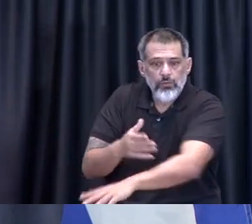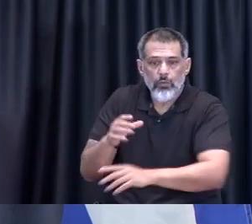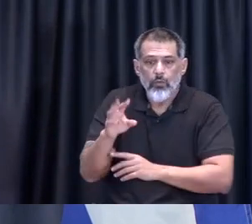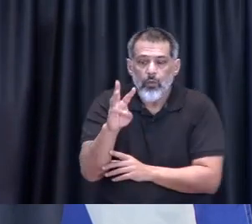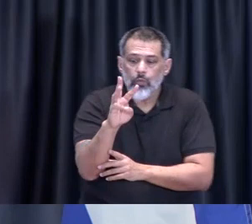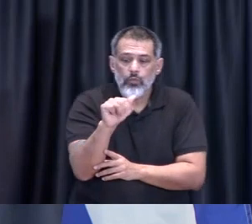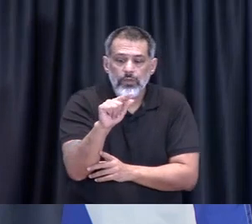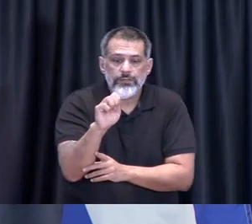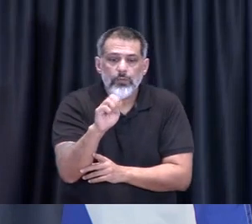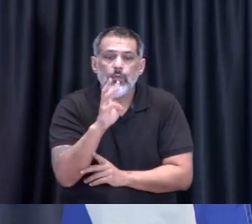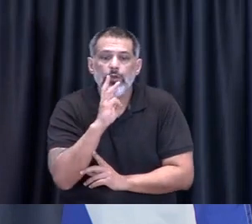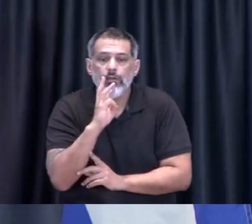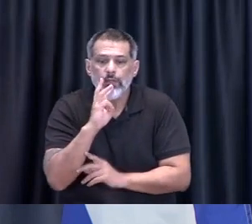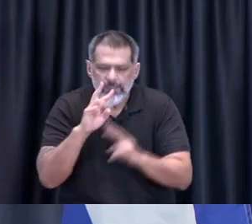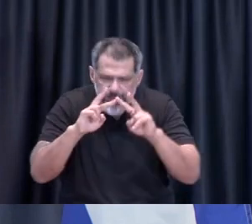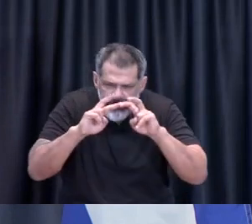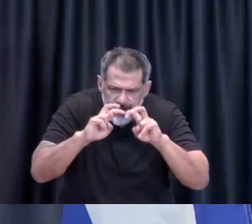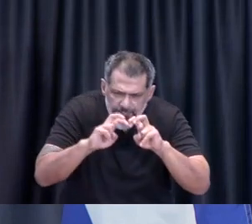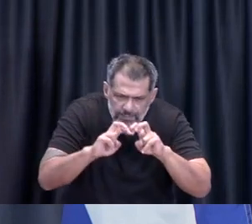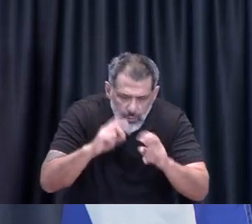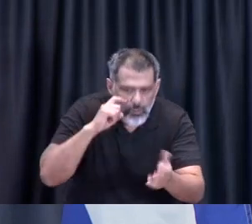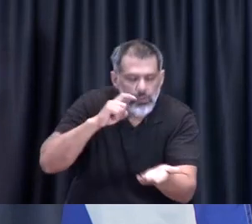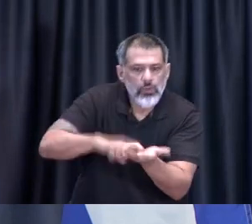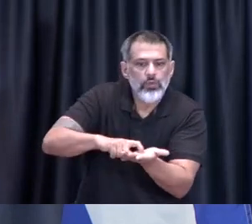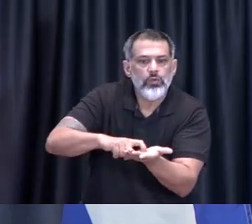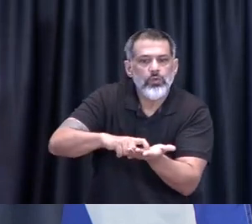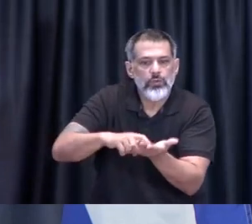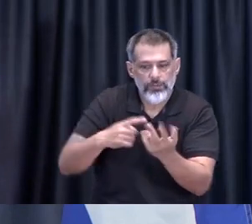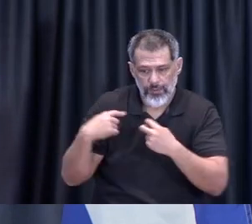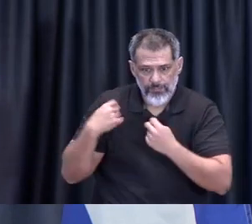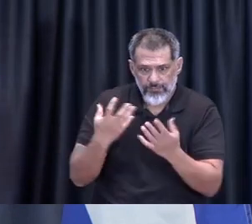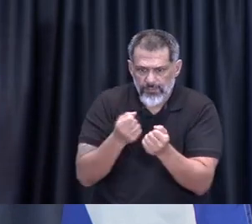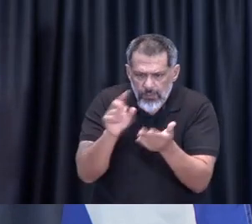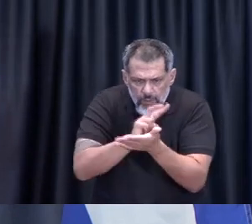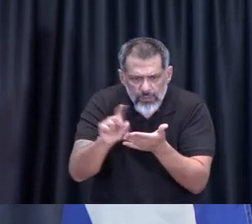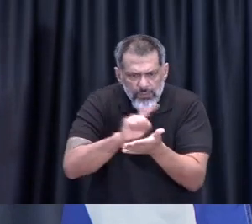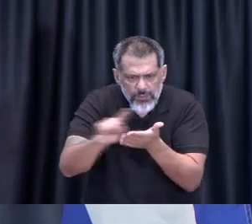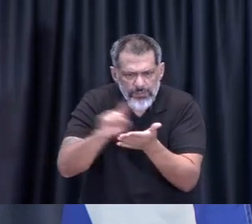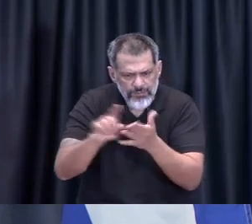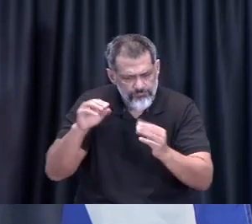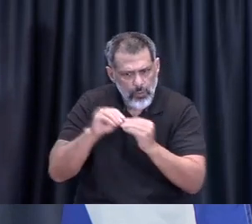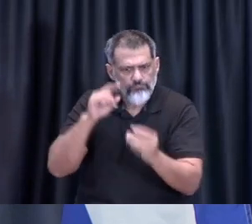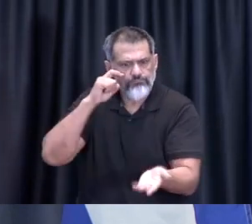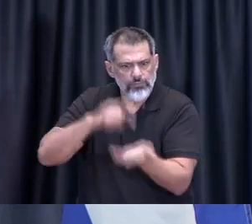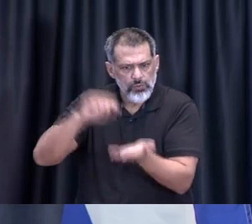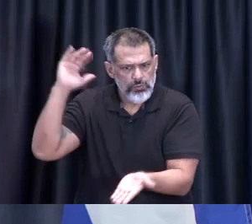We've seen some declines over the past few weeks at this point, and we'll be making sure